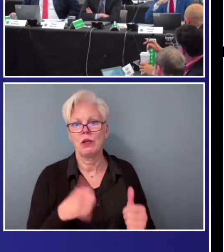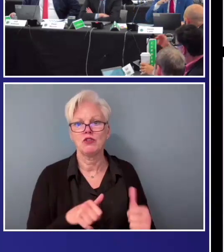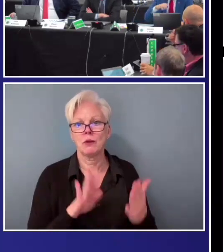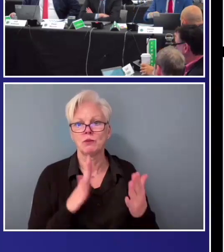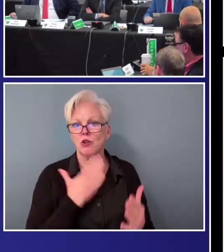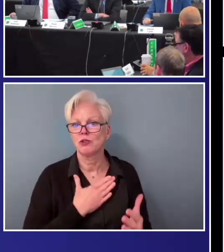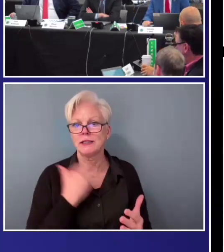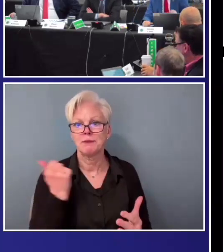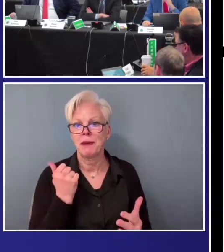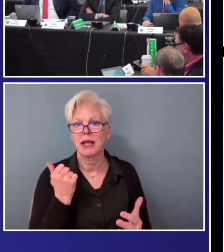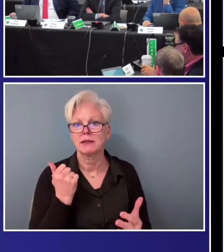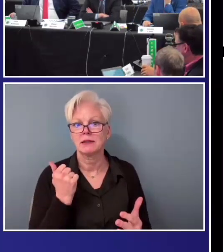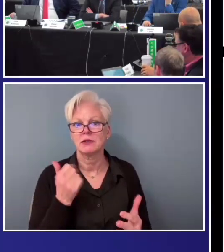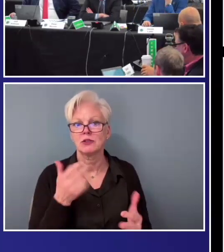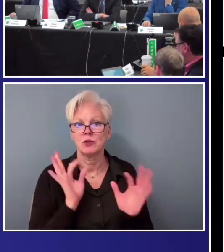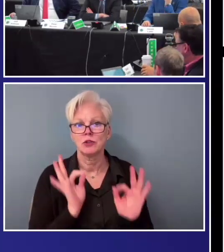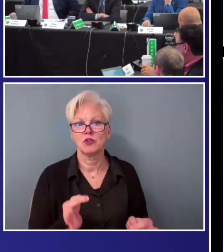determine what constitutes statistically